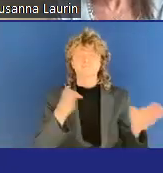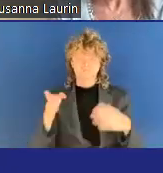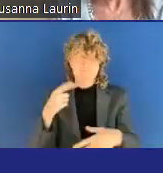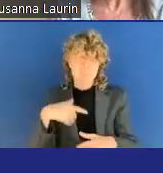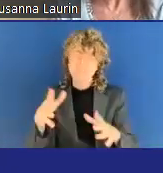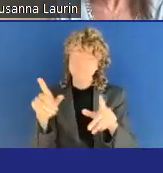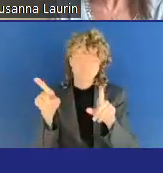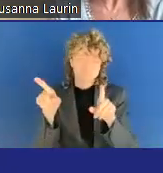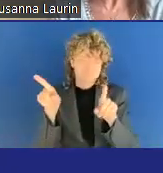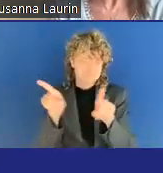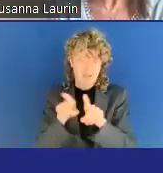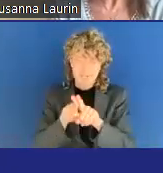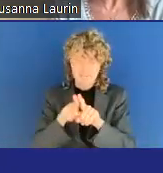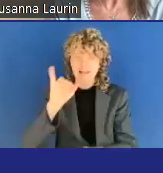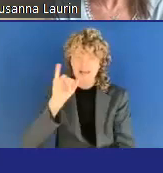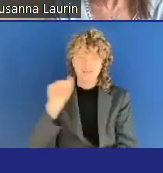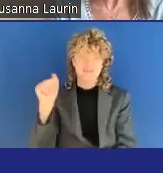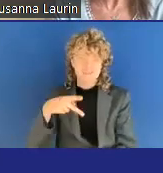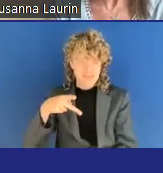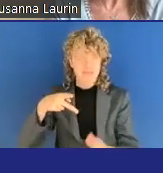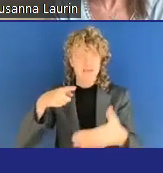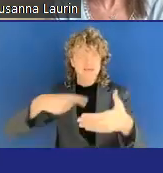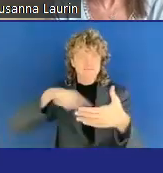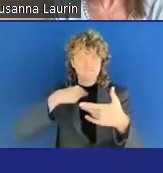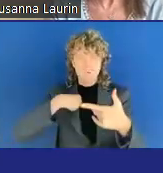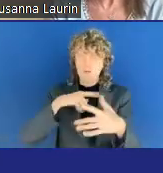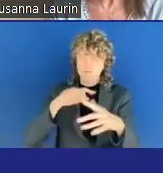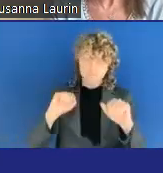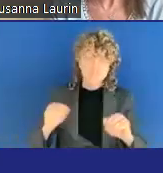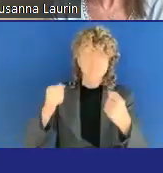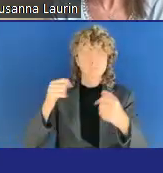in the in the standardization work, where I'm now responsible for the Joint Working Group,